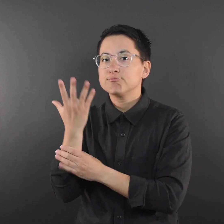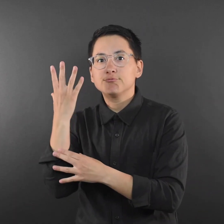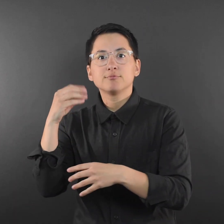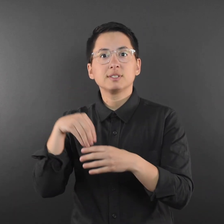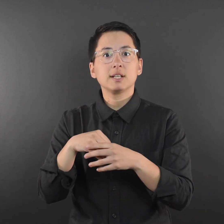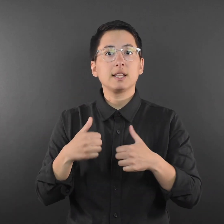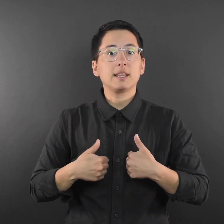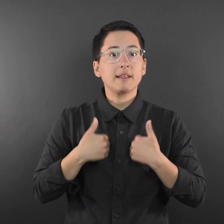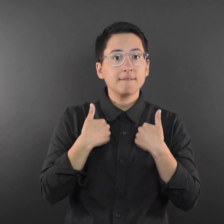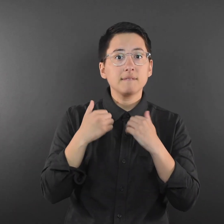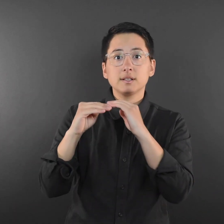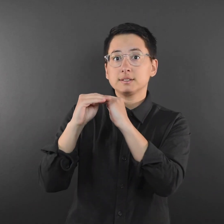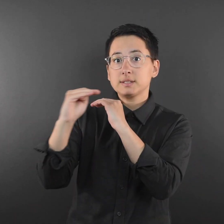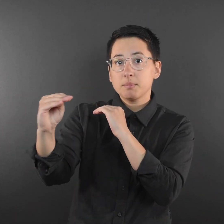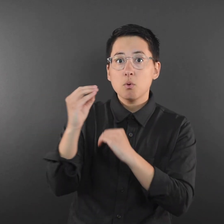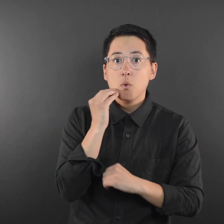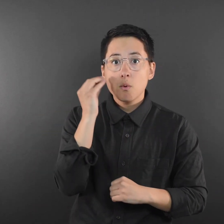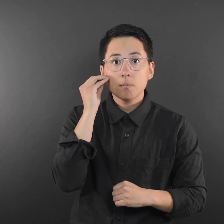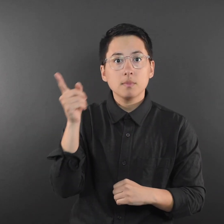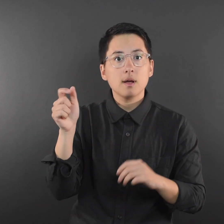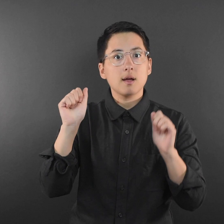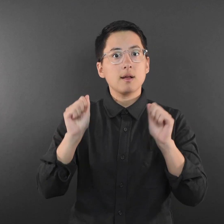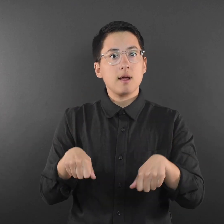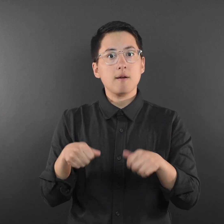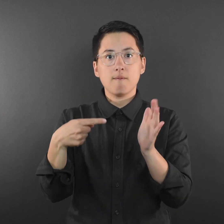stable home they can afford in a community of their choice.